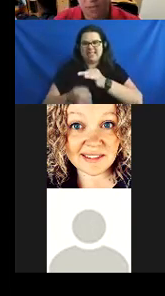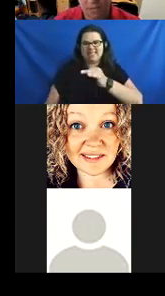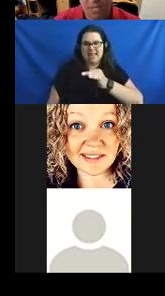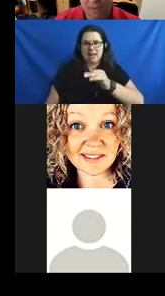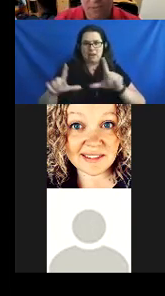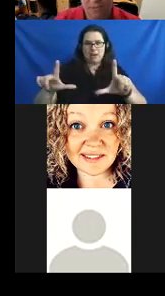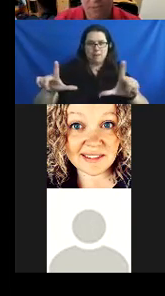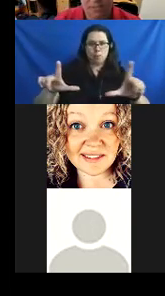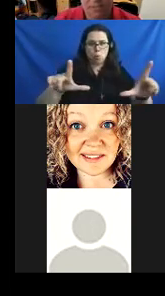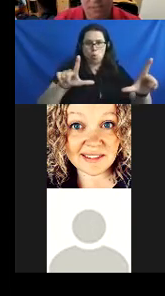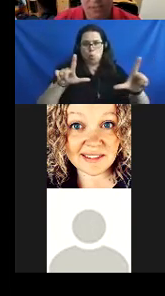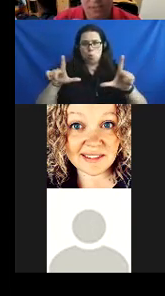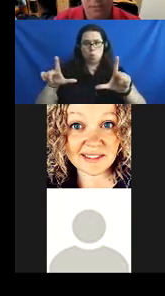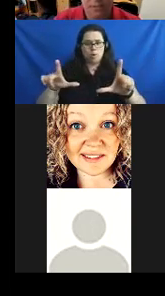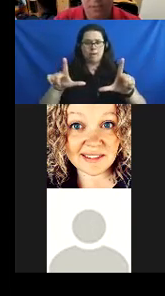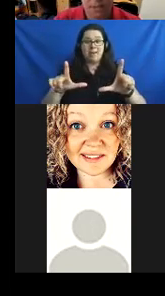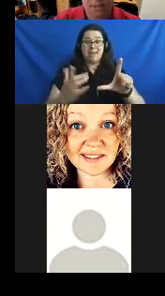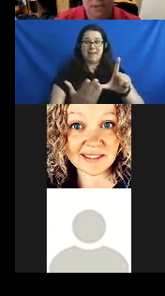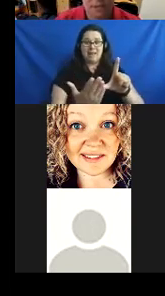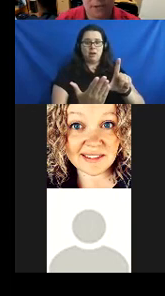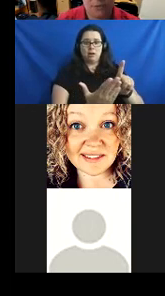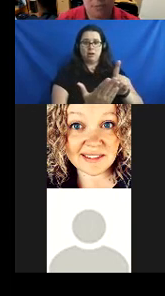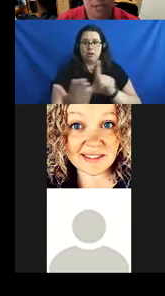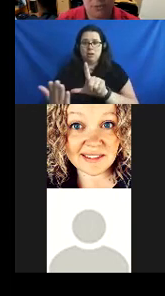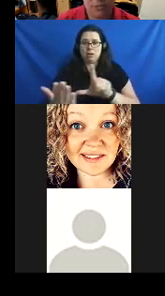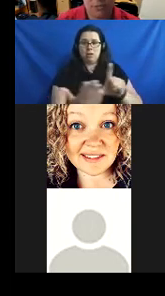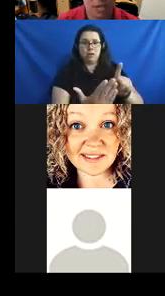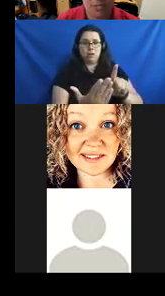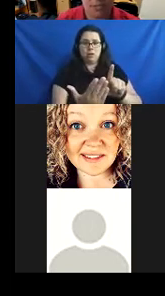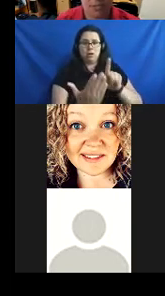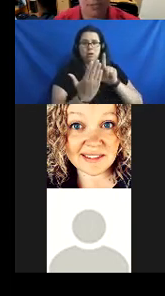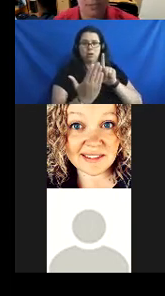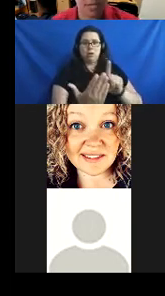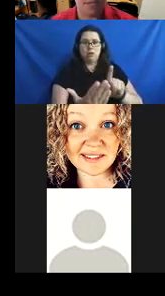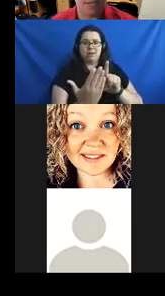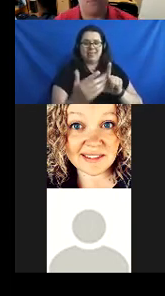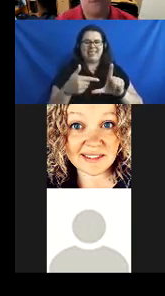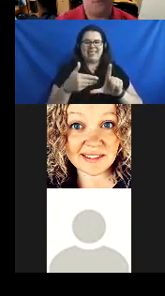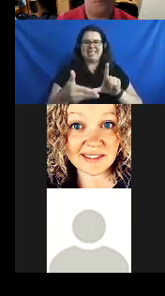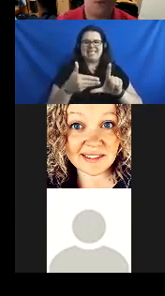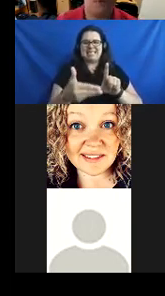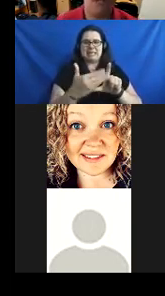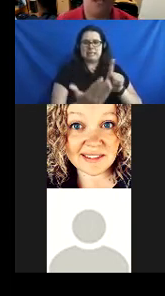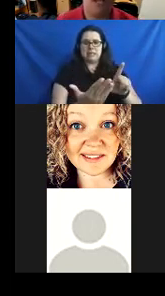KEEPS THE DISTANCE FOR THE MAGNIFIER TO THE PAGE OR TO THE OBJECT THE SAME AS YOU ARE MOVING THOSE AROUND.